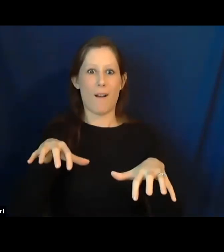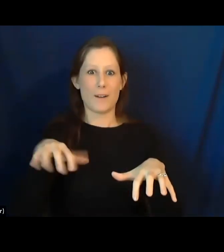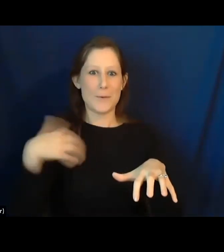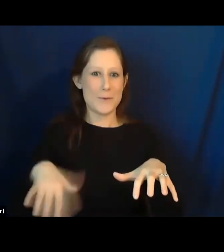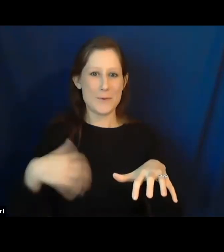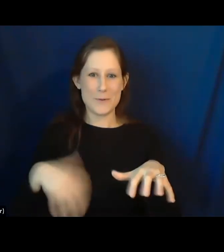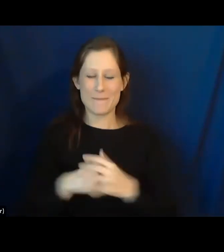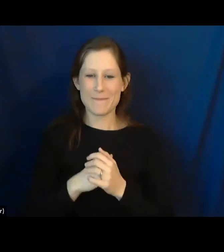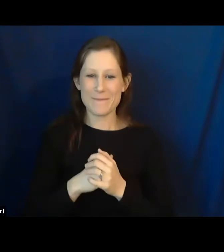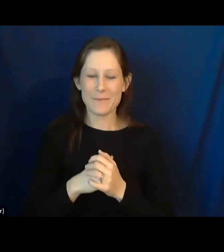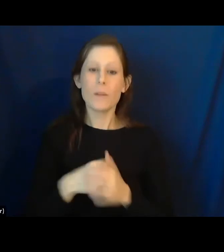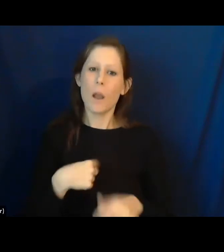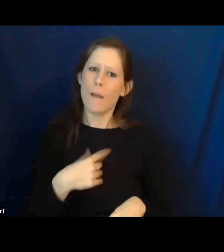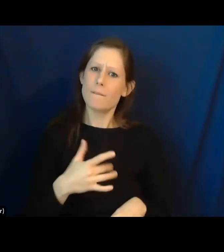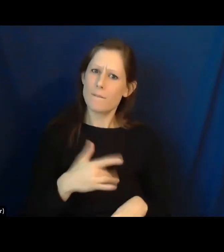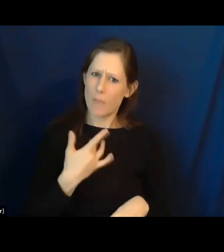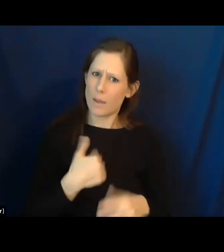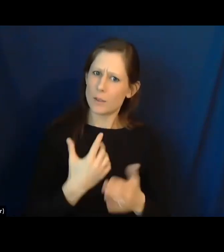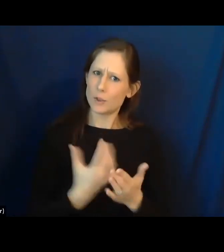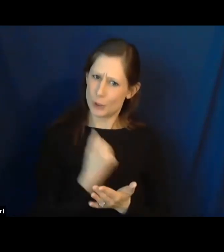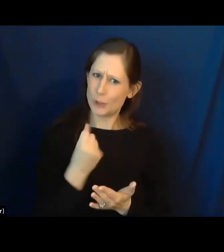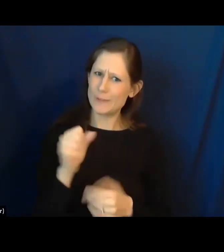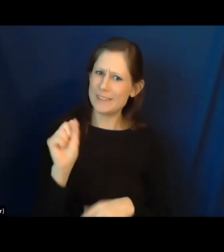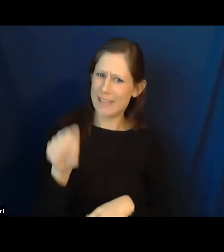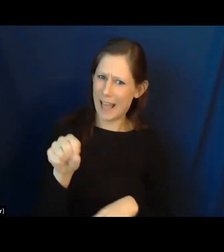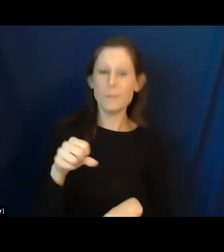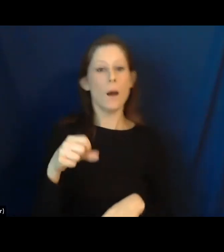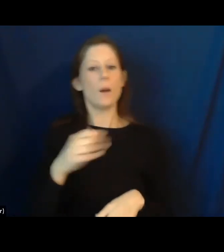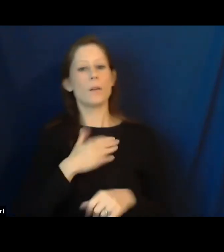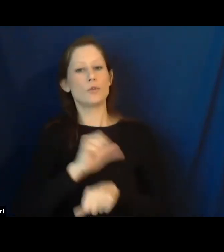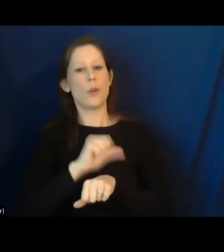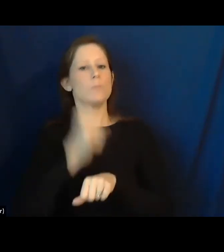I don't feel like I deserve it, but I just come in and I do my job every single day and